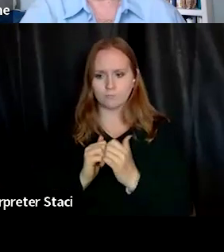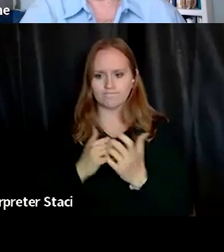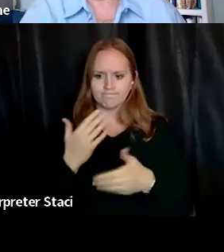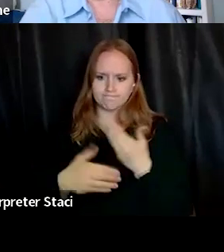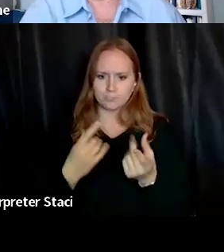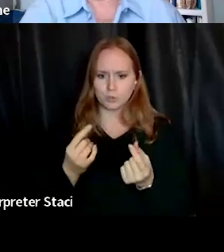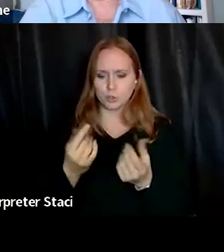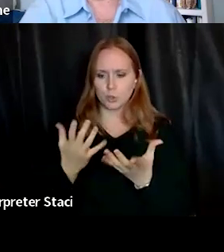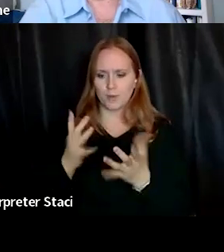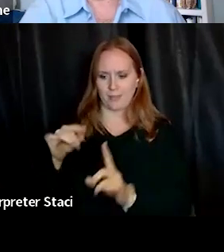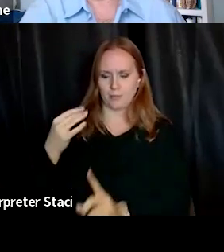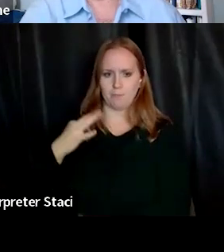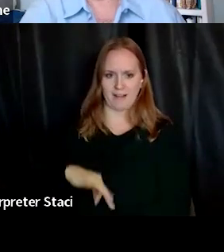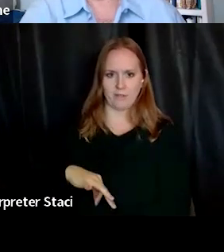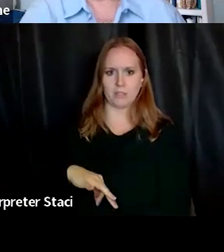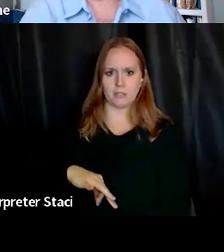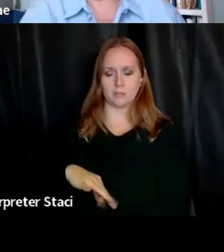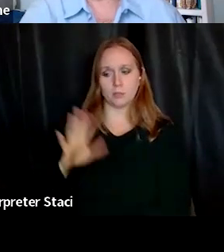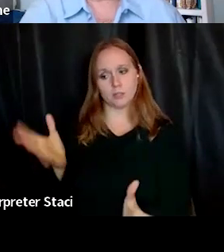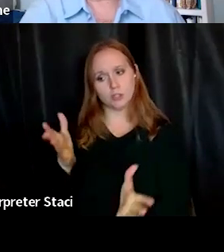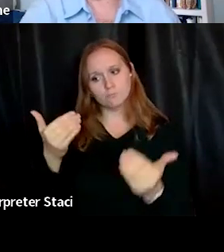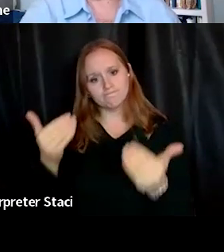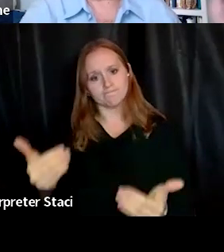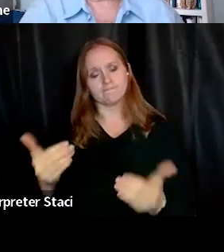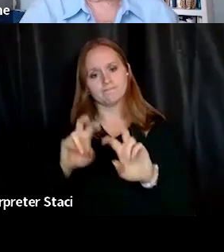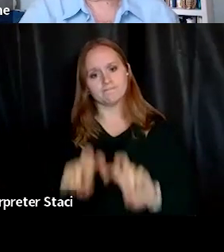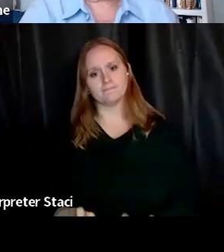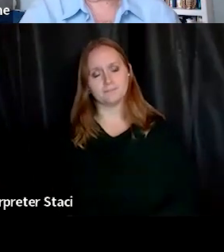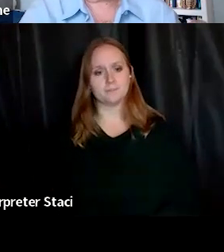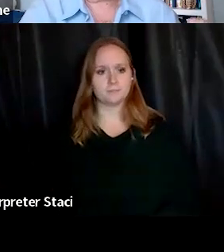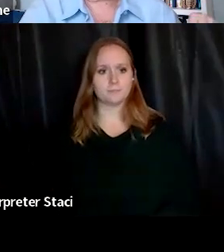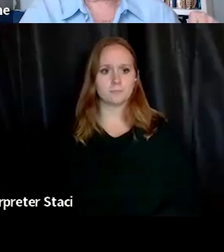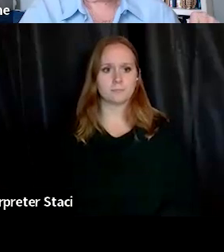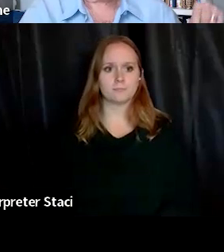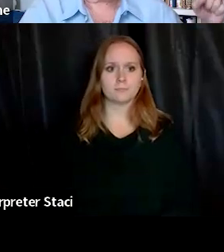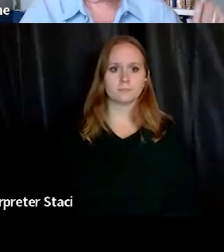So I definitely encourage you all to check that out. And we do provide those links in our resources